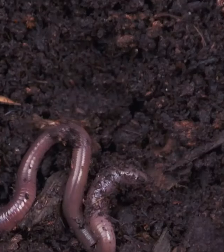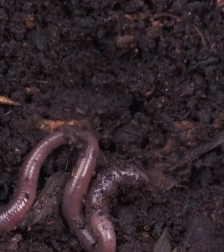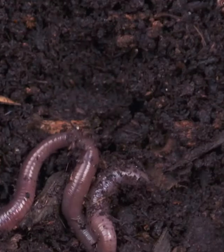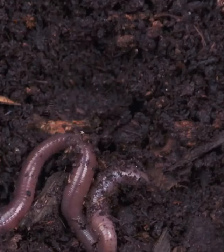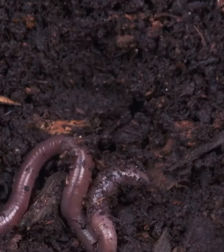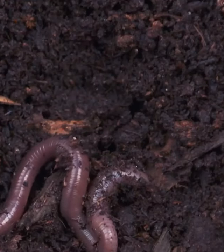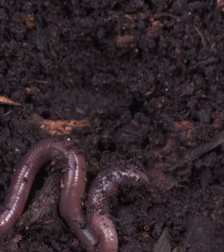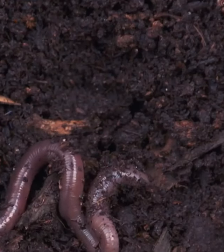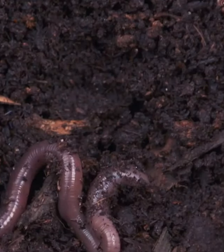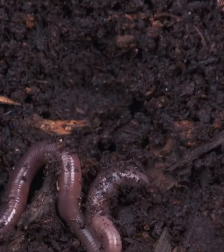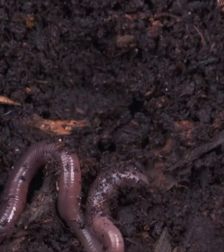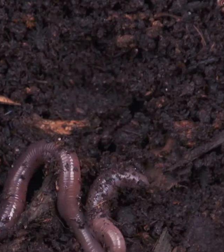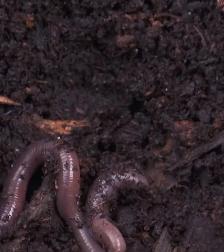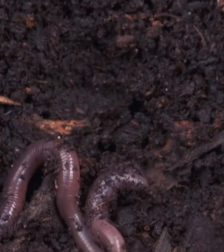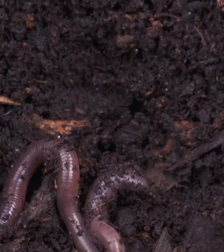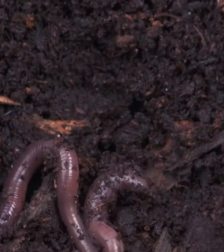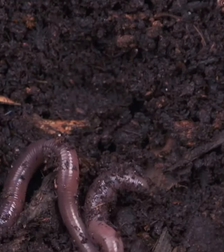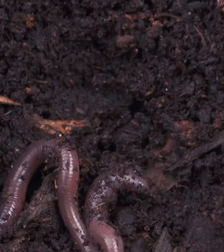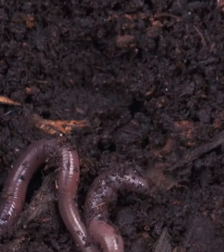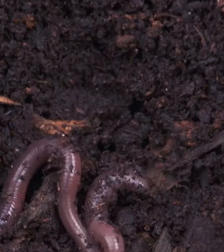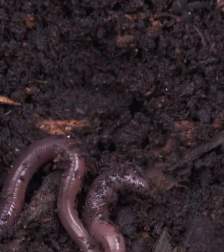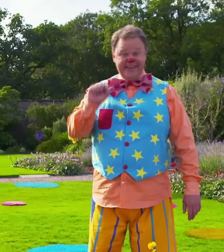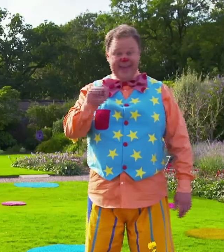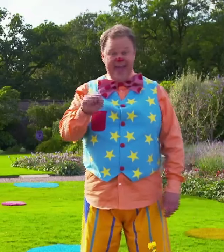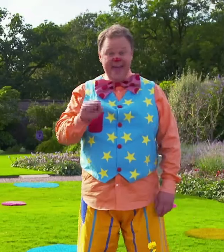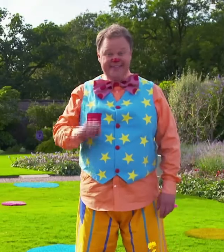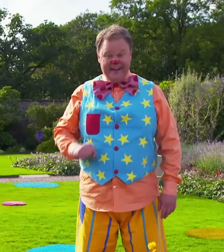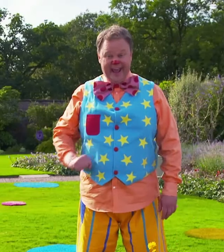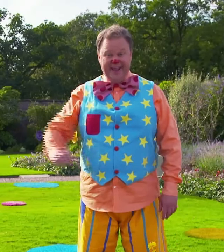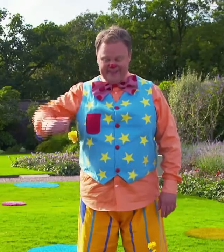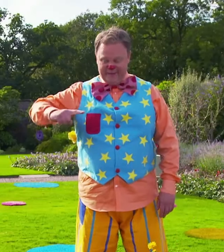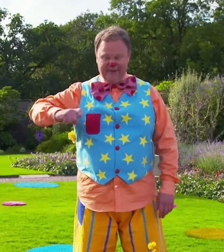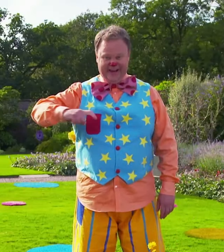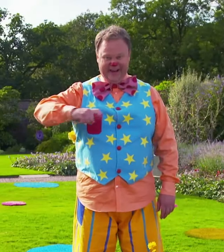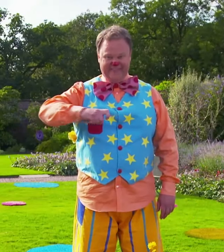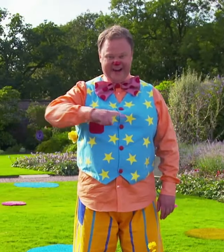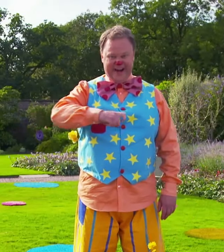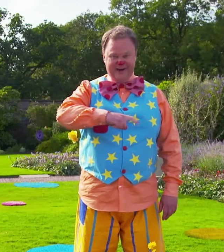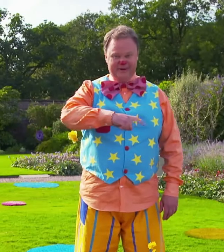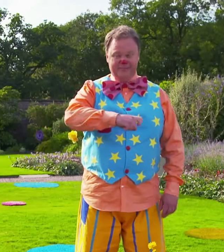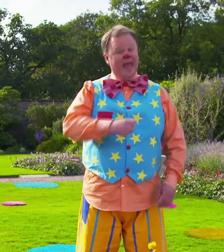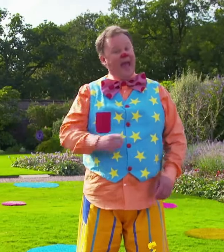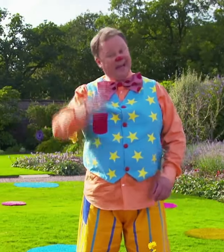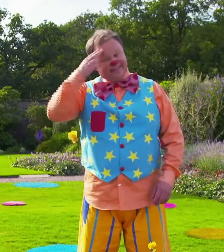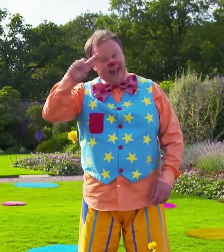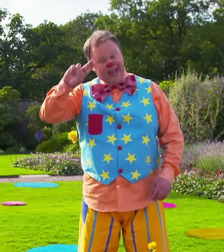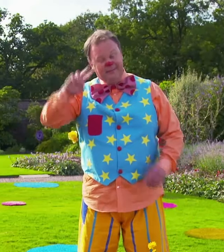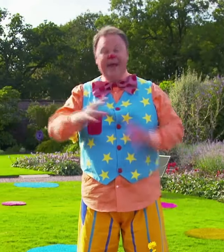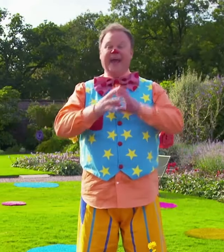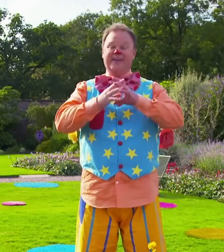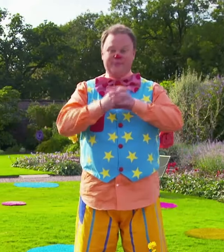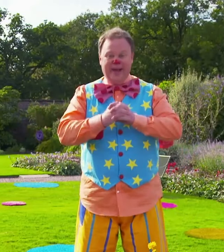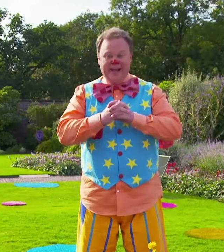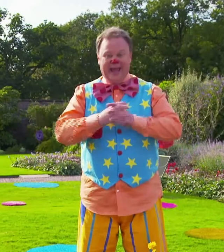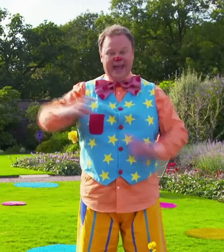oh it's a very wiggly worm mr tumble yes it is a wiggly worm and his name is wiggly